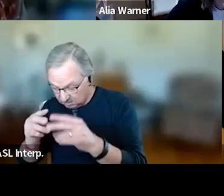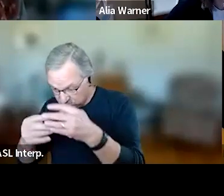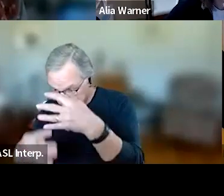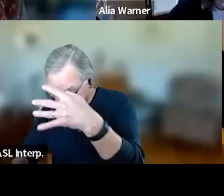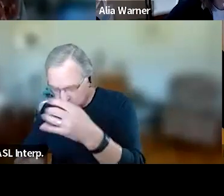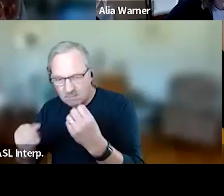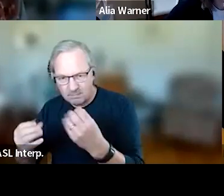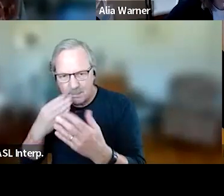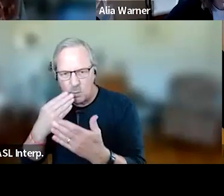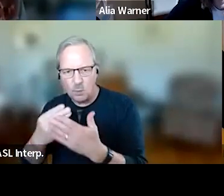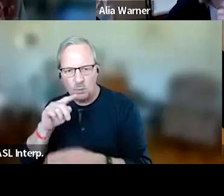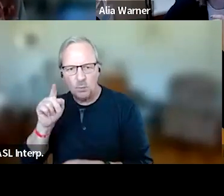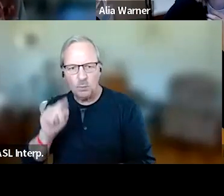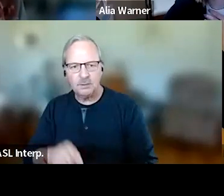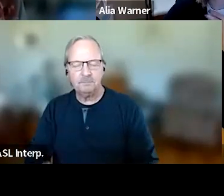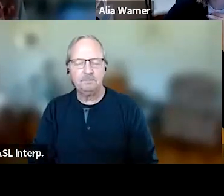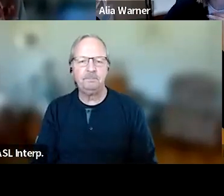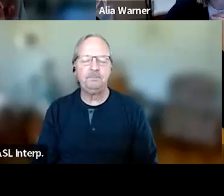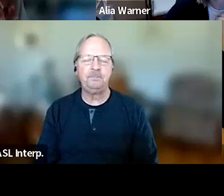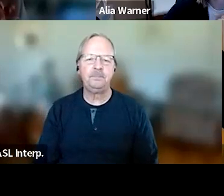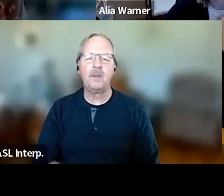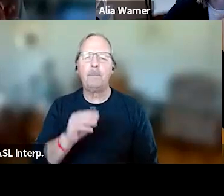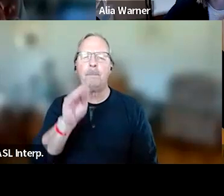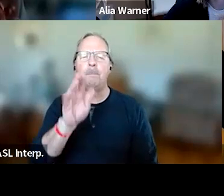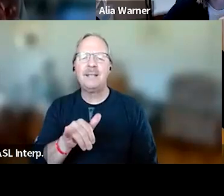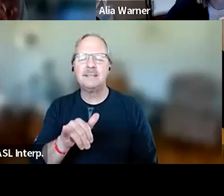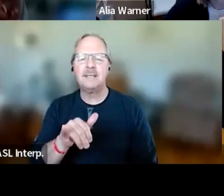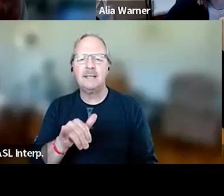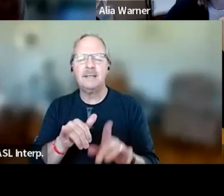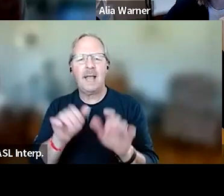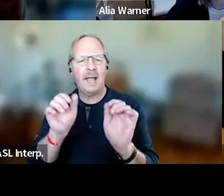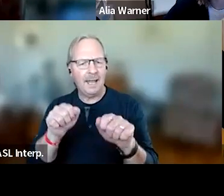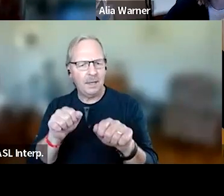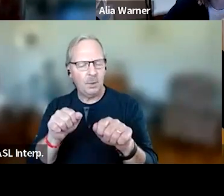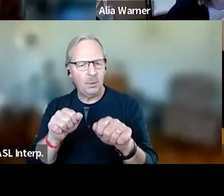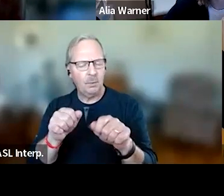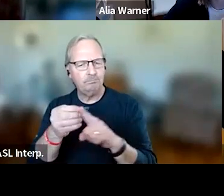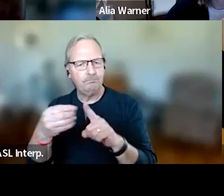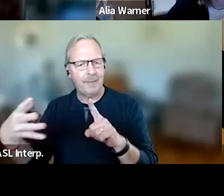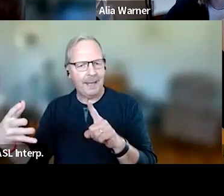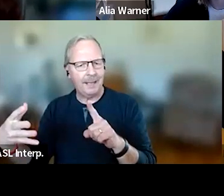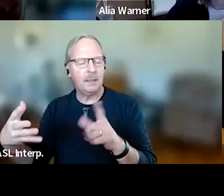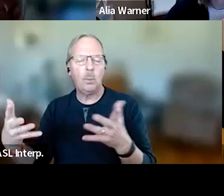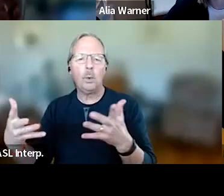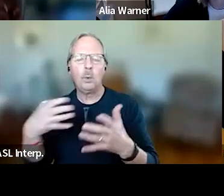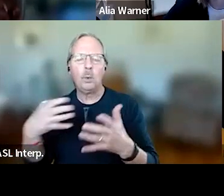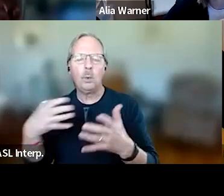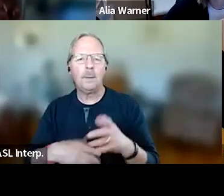So, Missy, could you expand on, you know, what do you wish people would've said or done